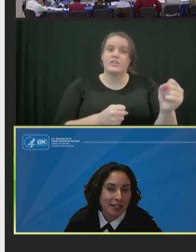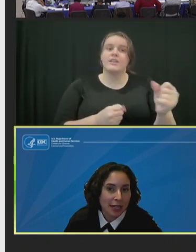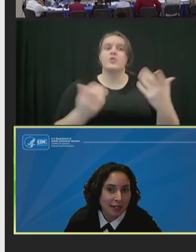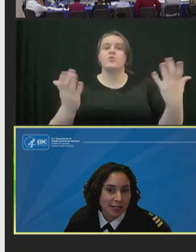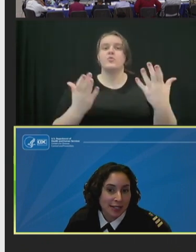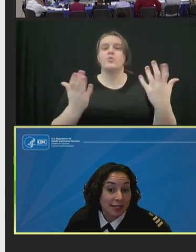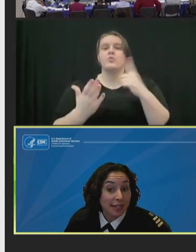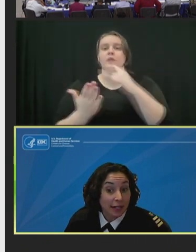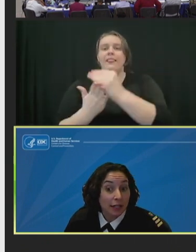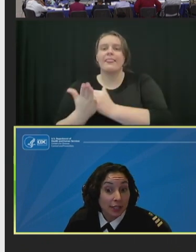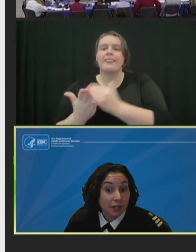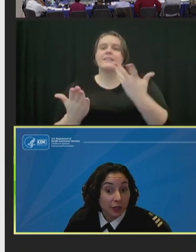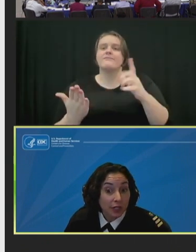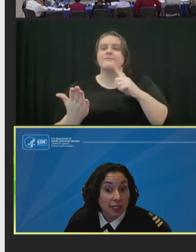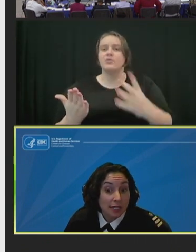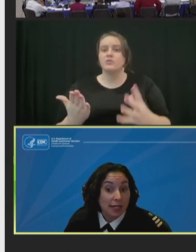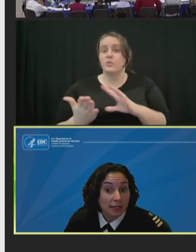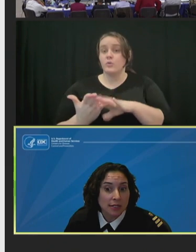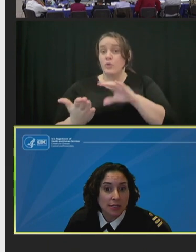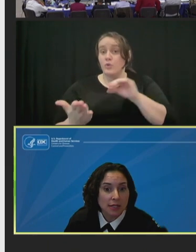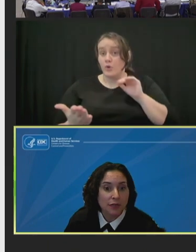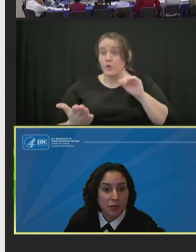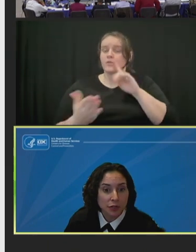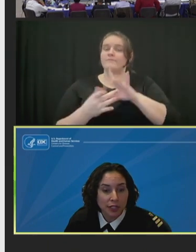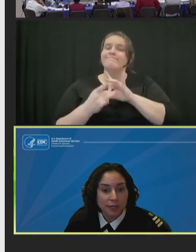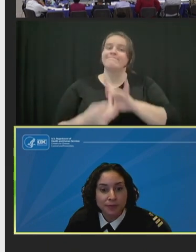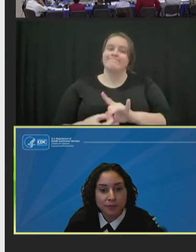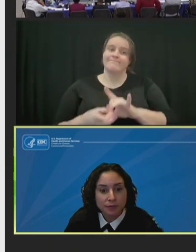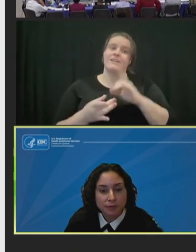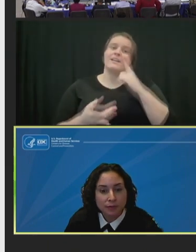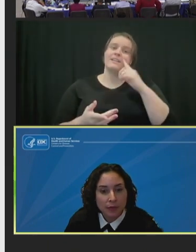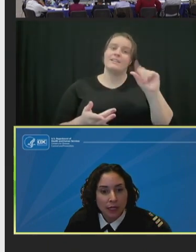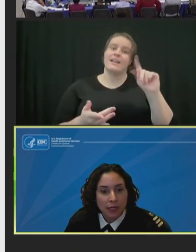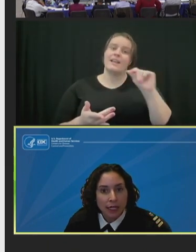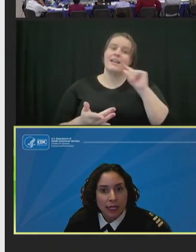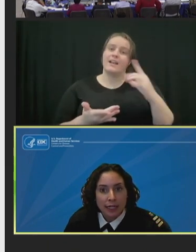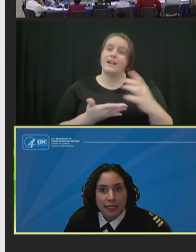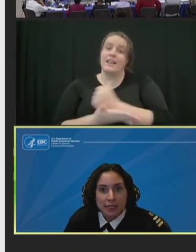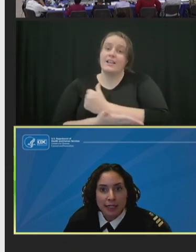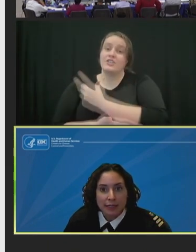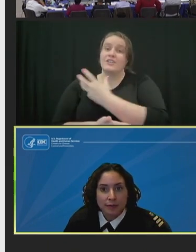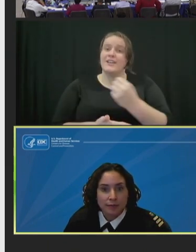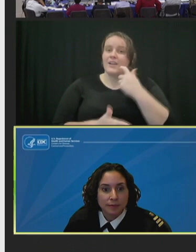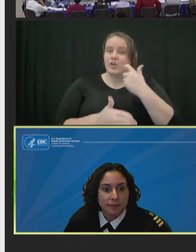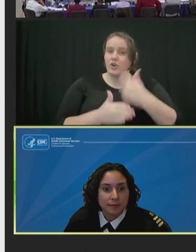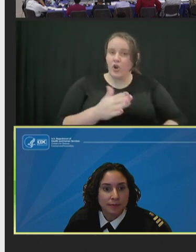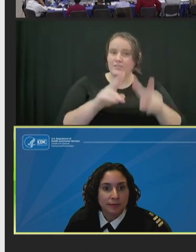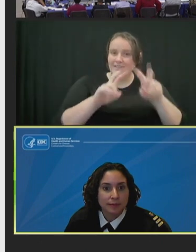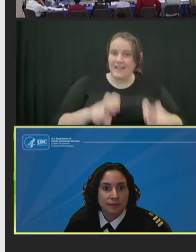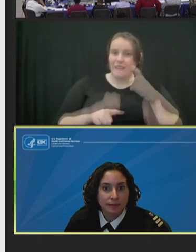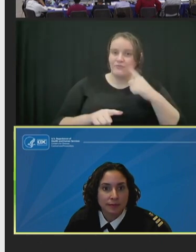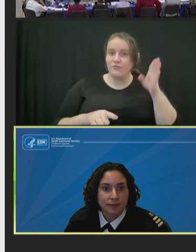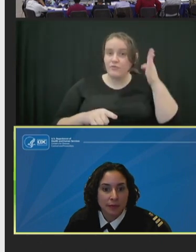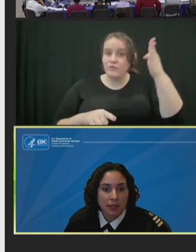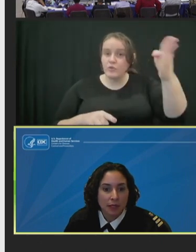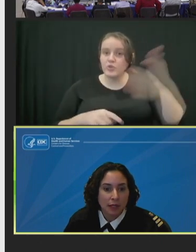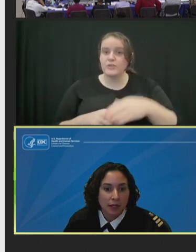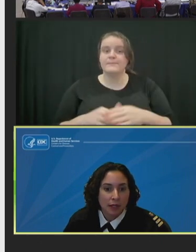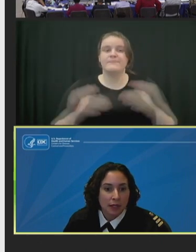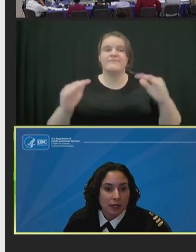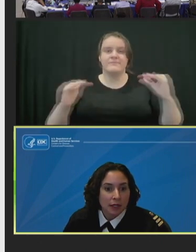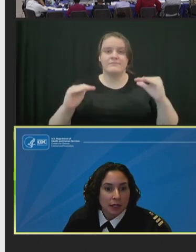analysis and data collection for cost analyses in the future. Next slide.